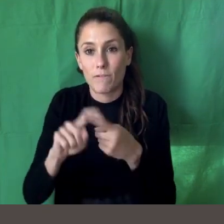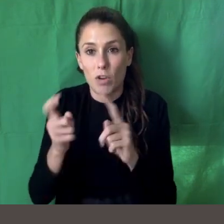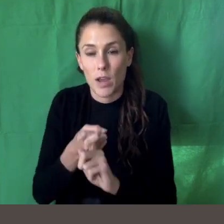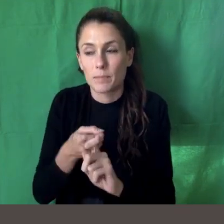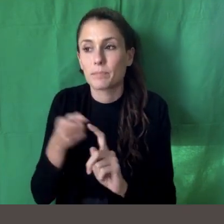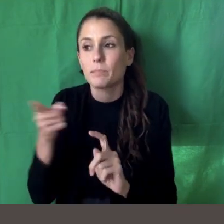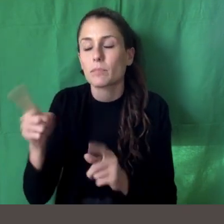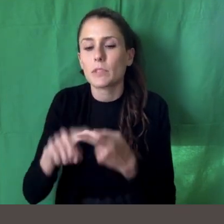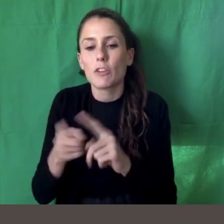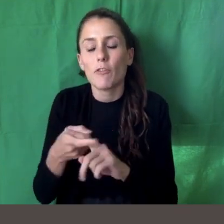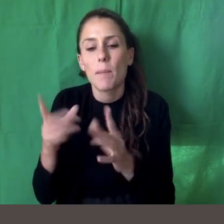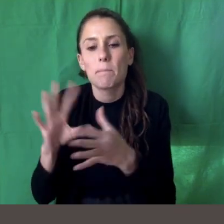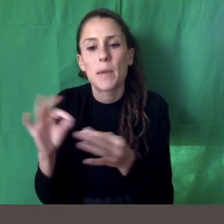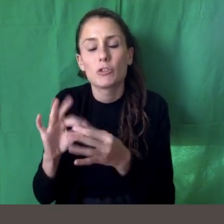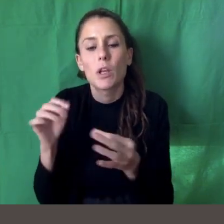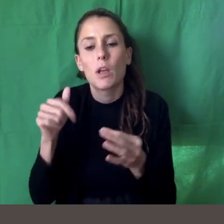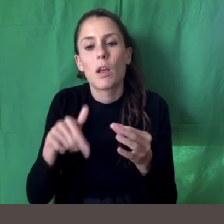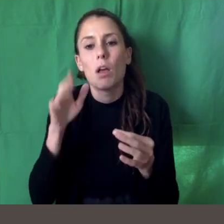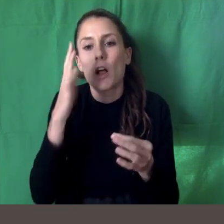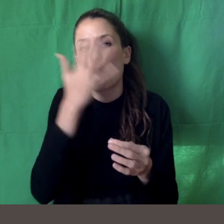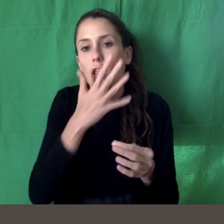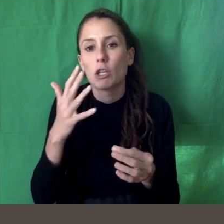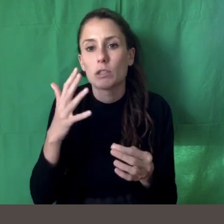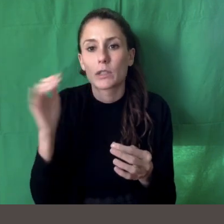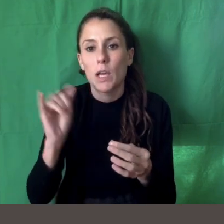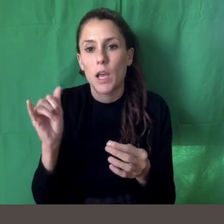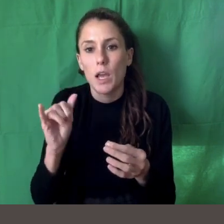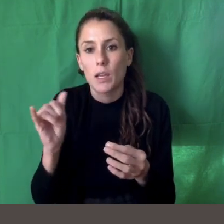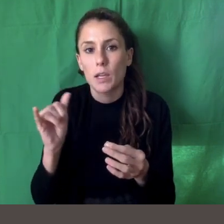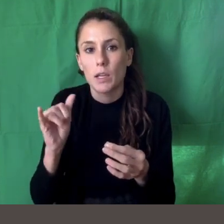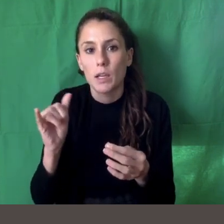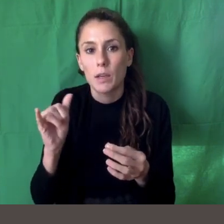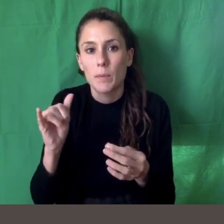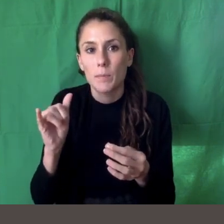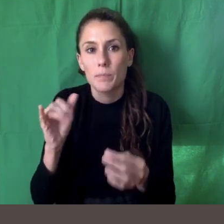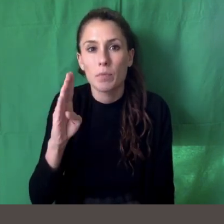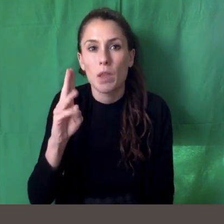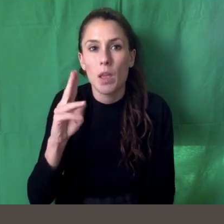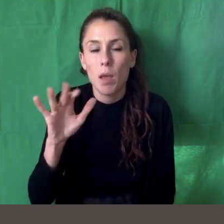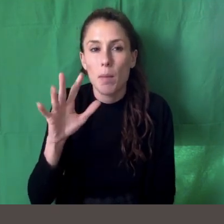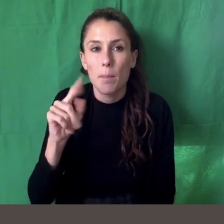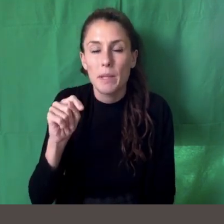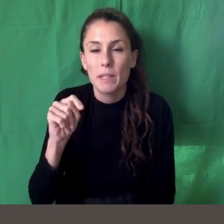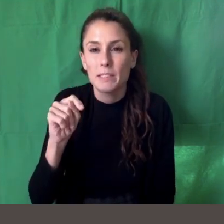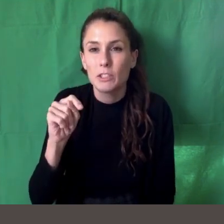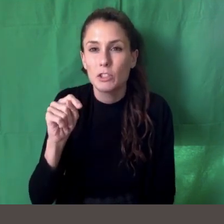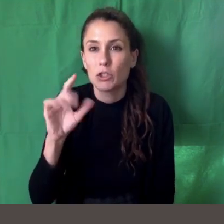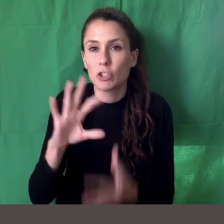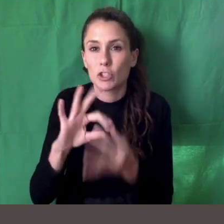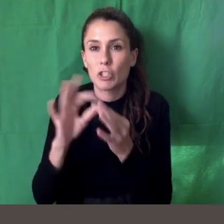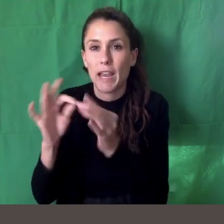with a friend, his friend mentions that this looks a lot like a builder and chain implementation,